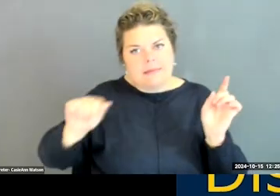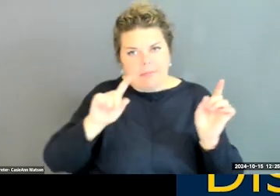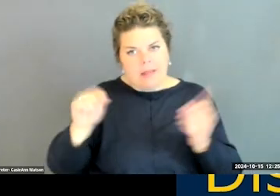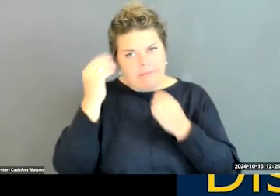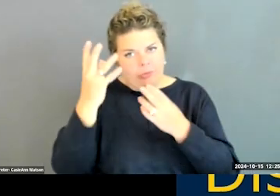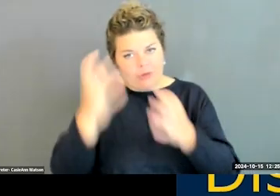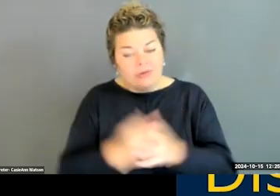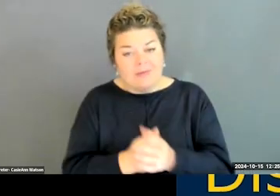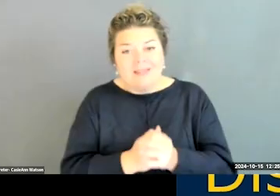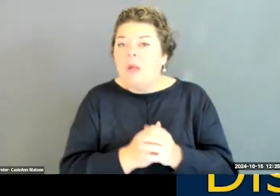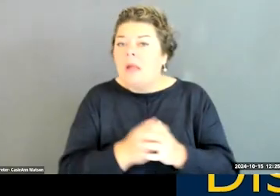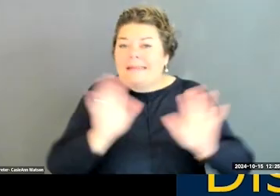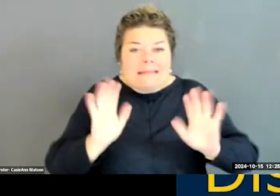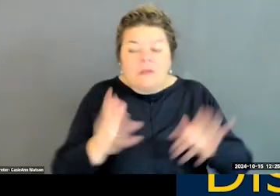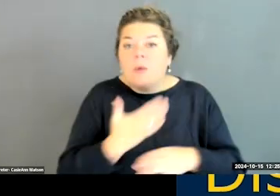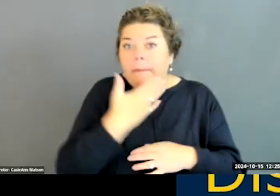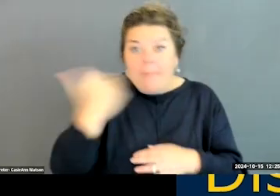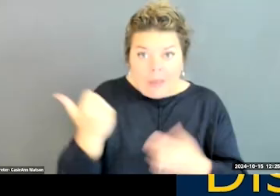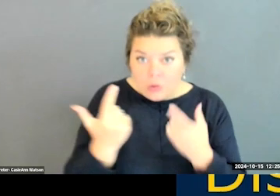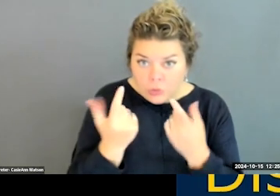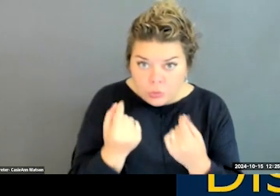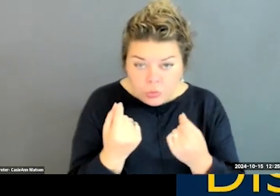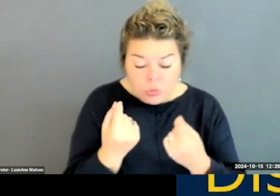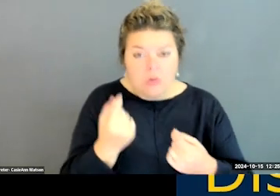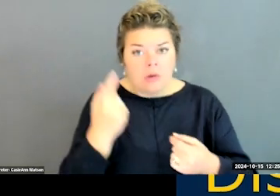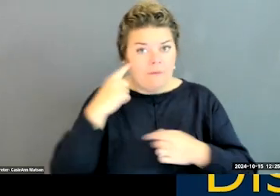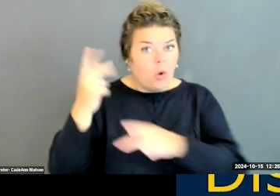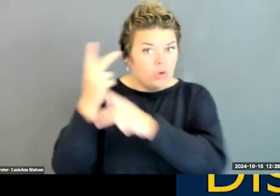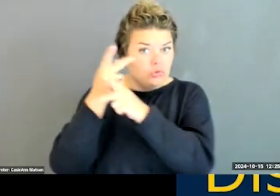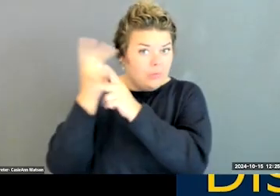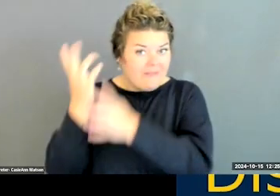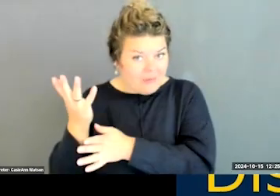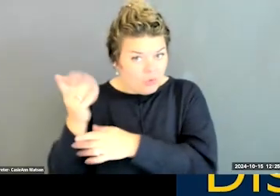Instead, it's much simpler for an employer, so our supervisor, to simply disclose